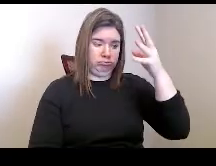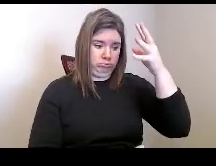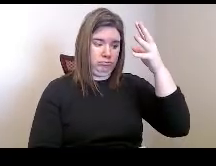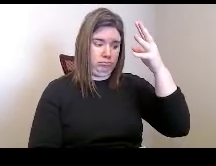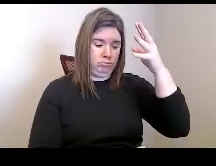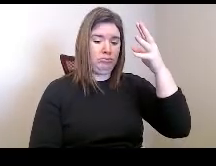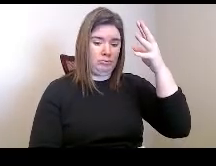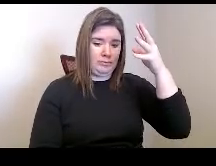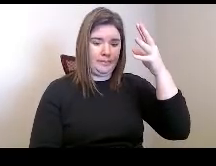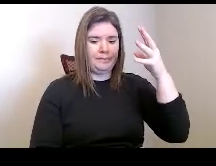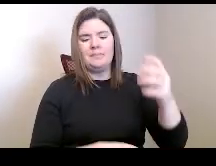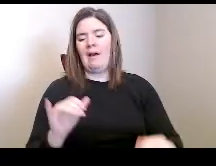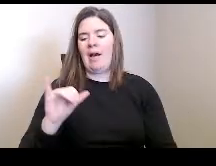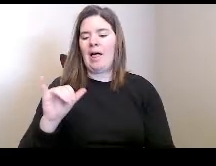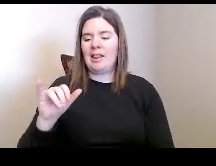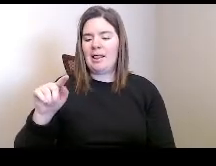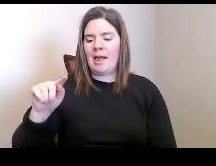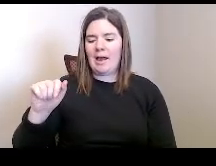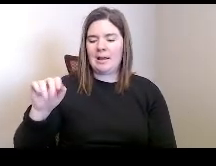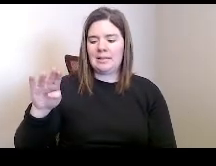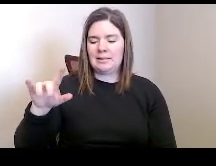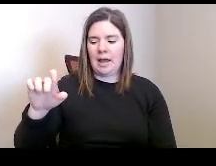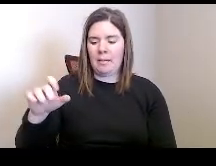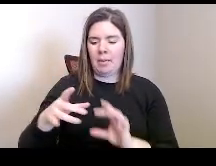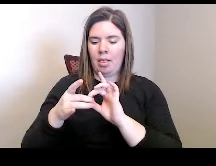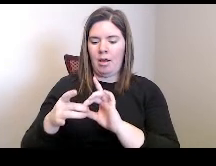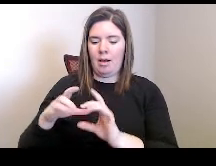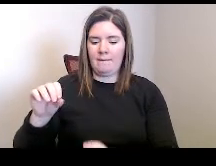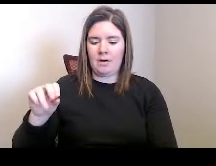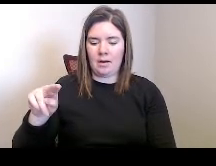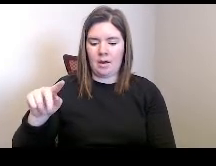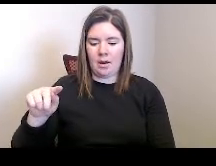like a table of contents, and navigate that way. And that's a function of the screen reader,